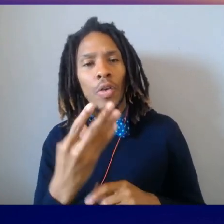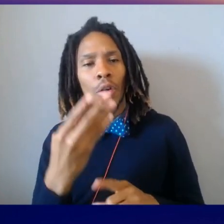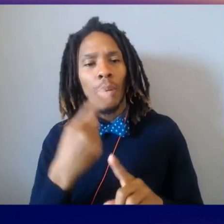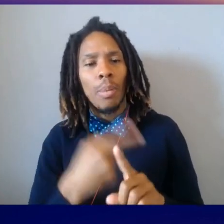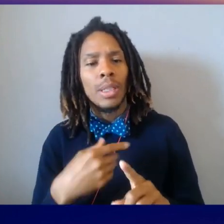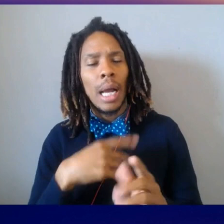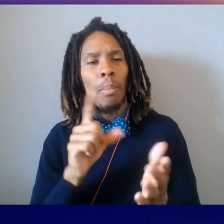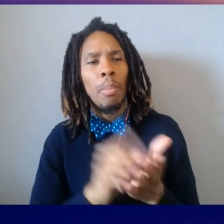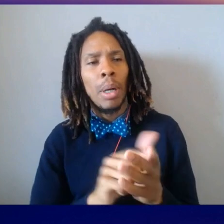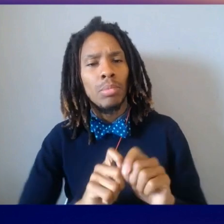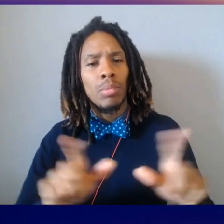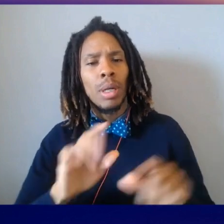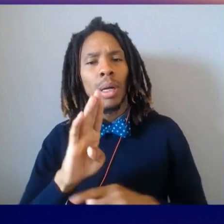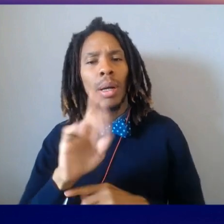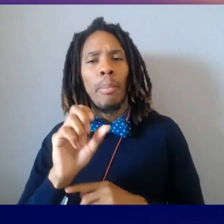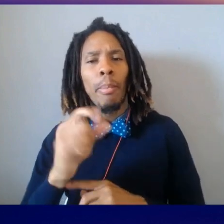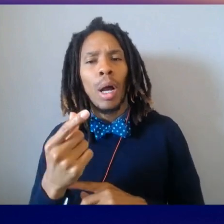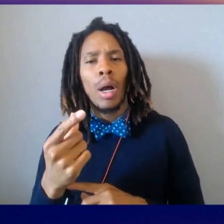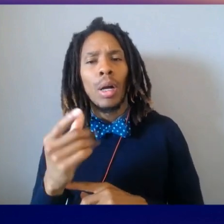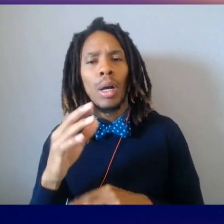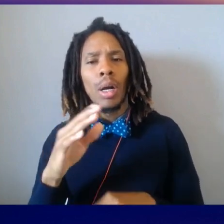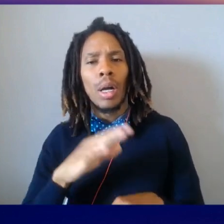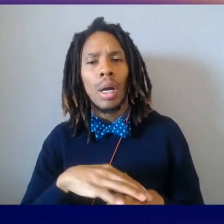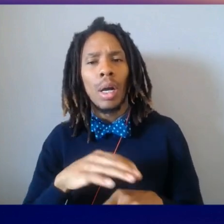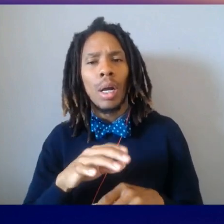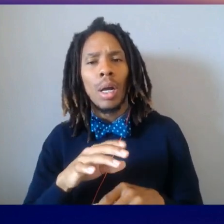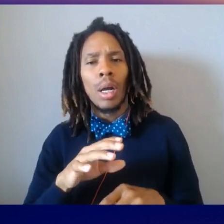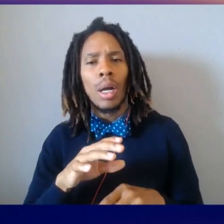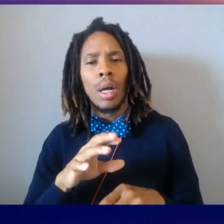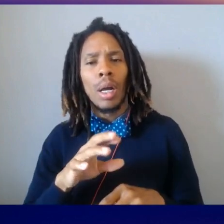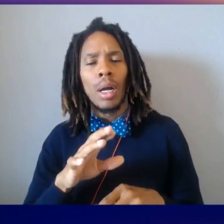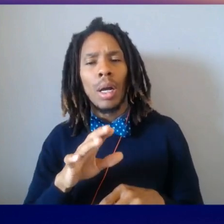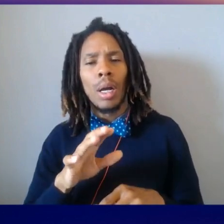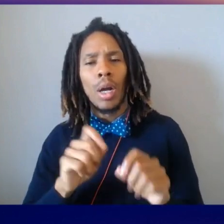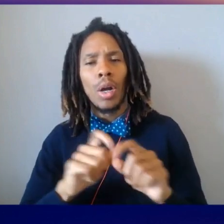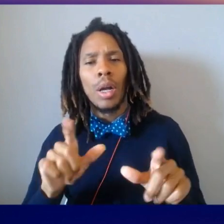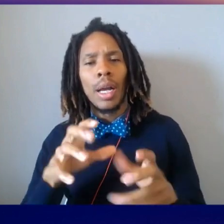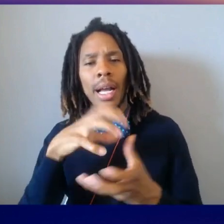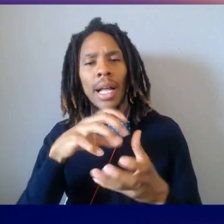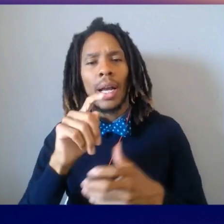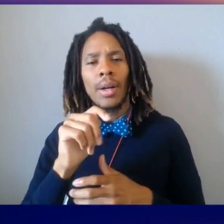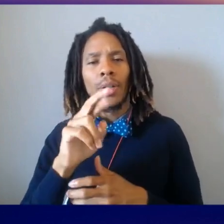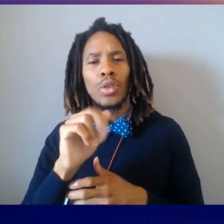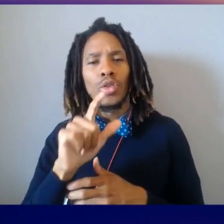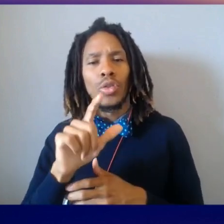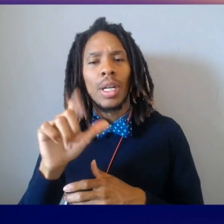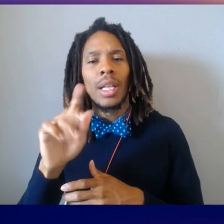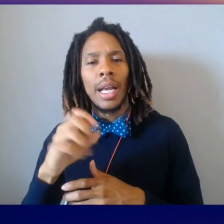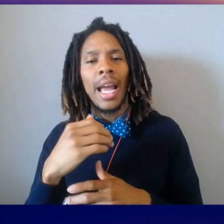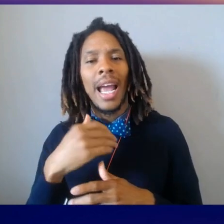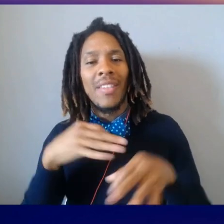on the release of CloudTrail Lake, and it has step by step guide